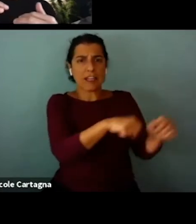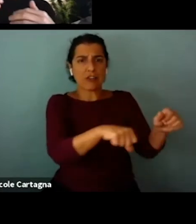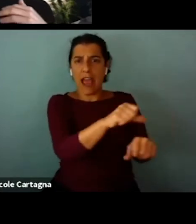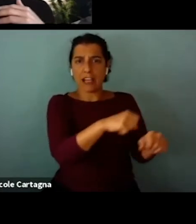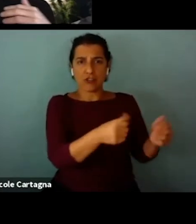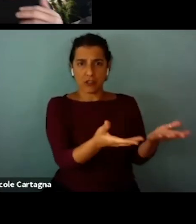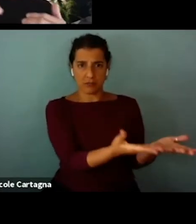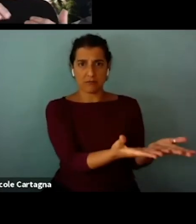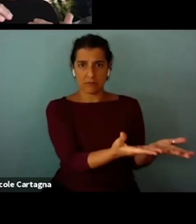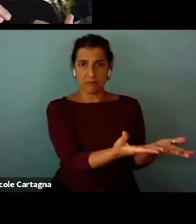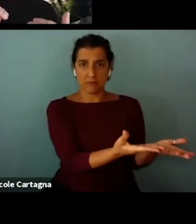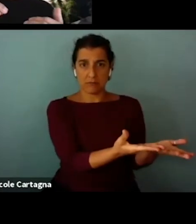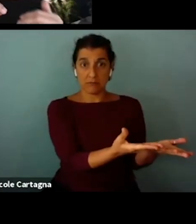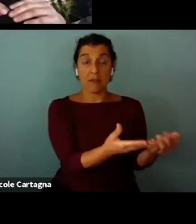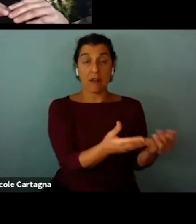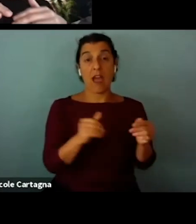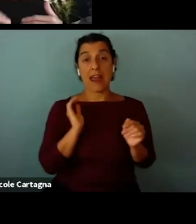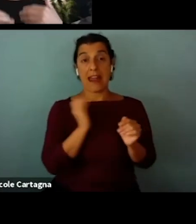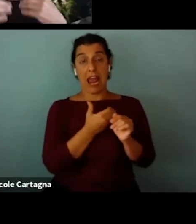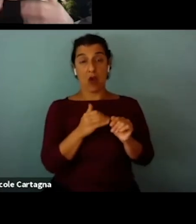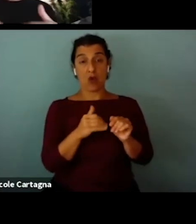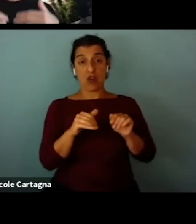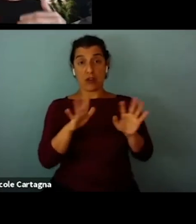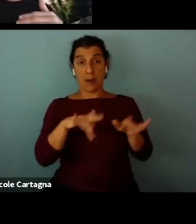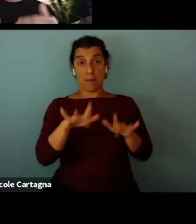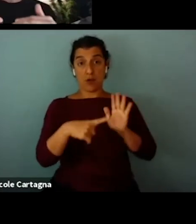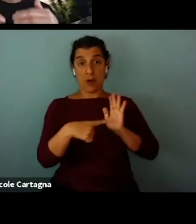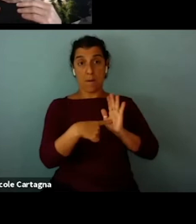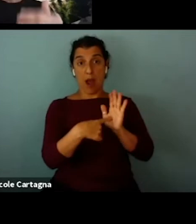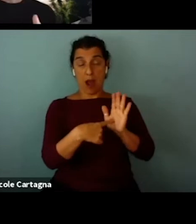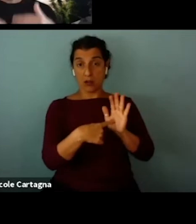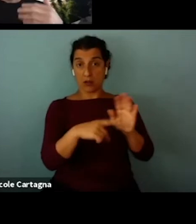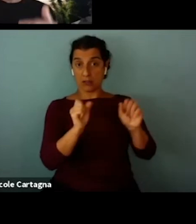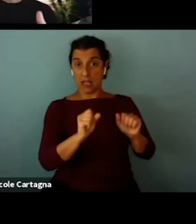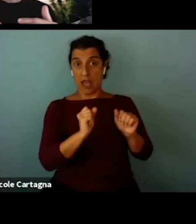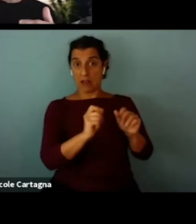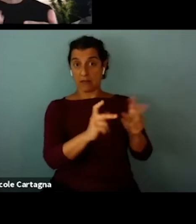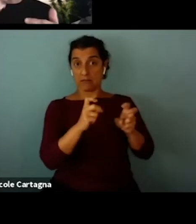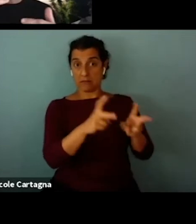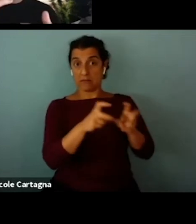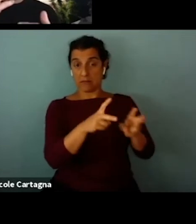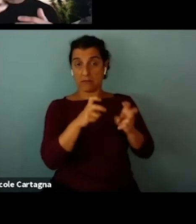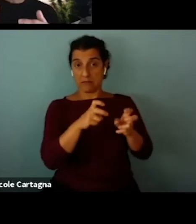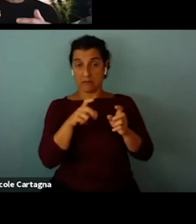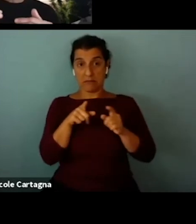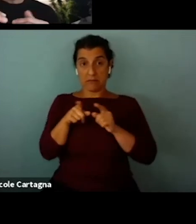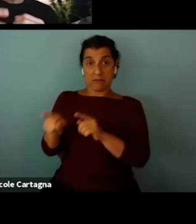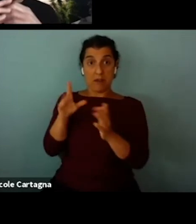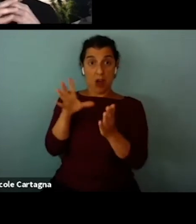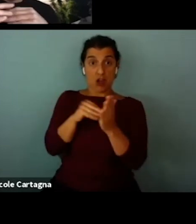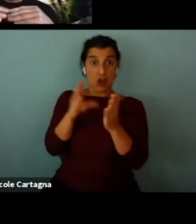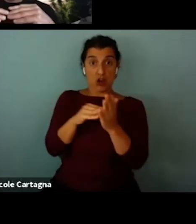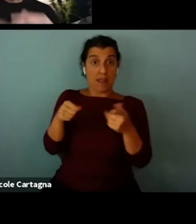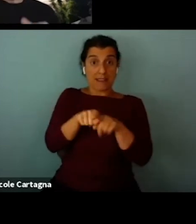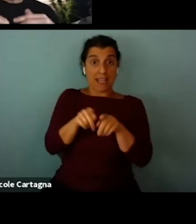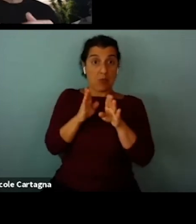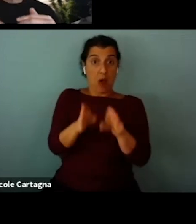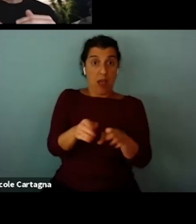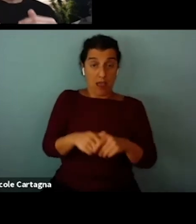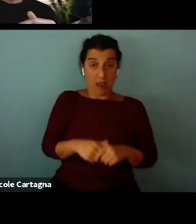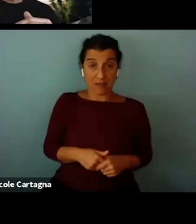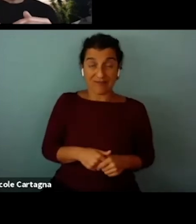in our computer models they should be able to learn in the same way now there's a long way to go